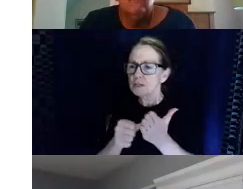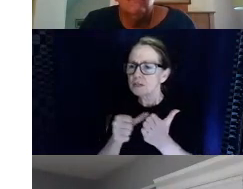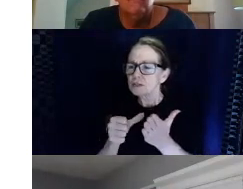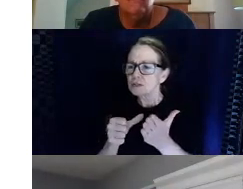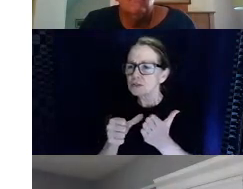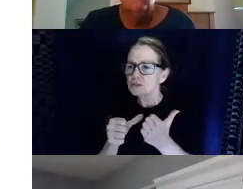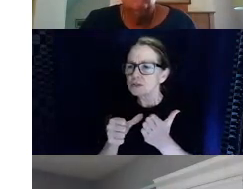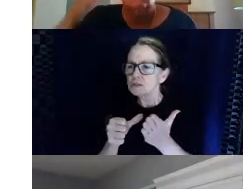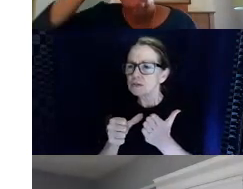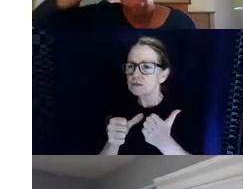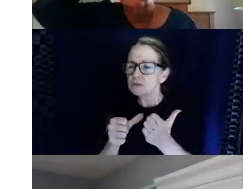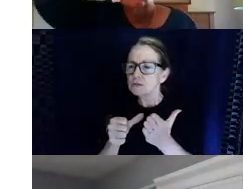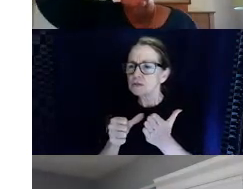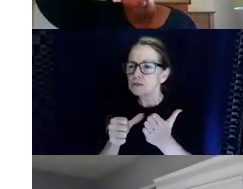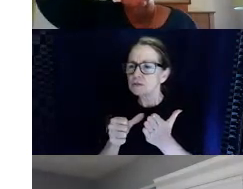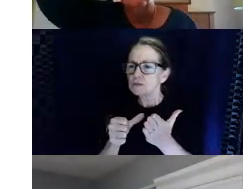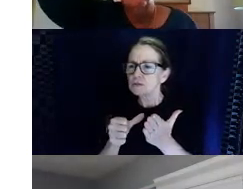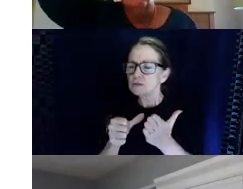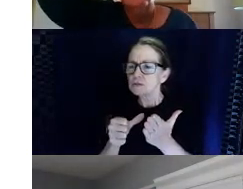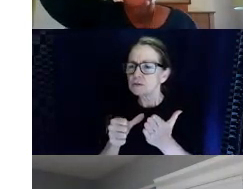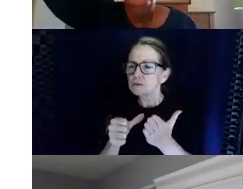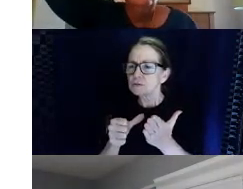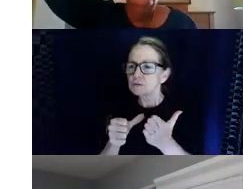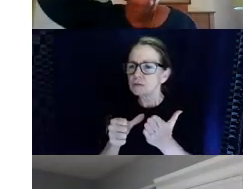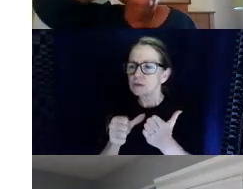THANKS.